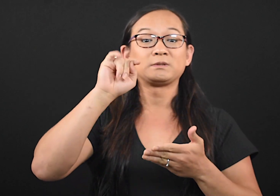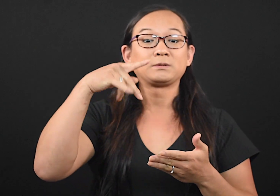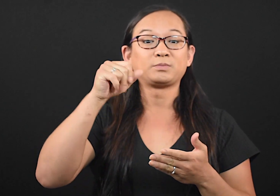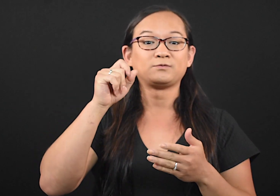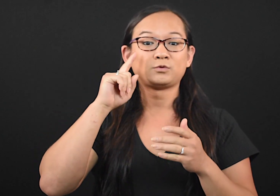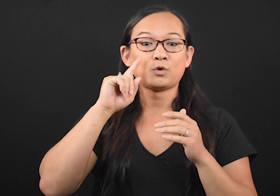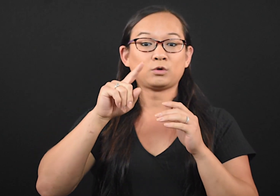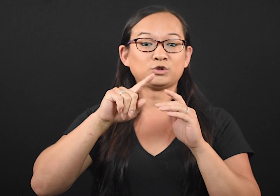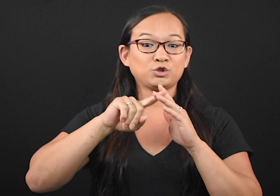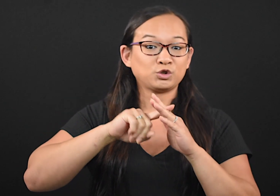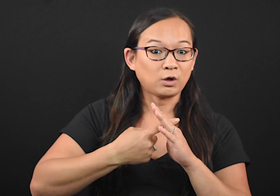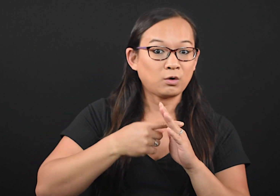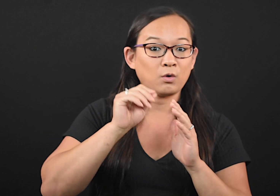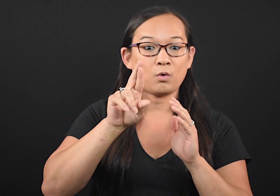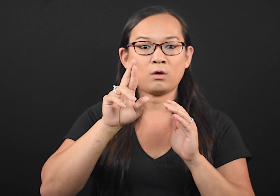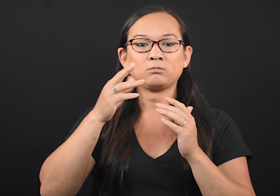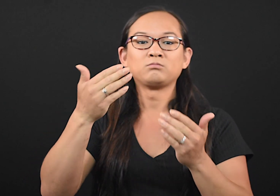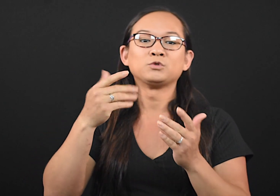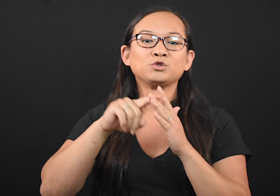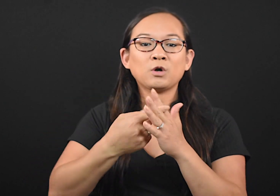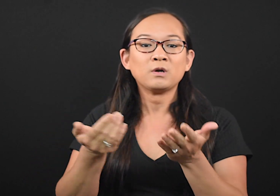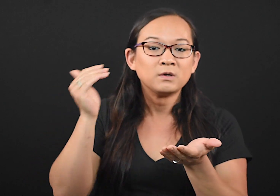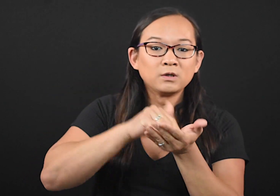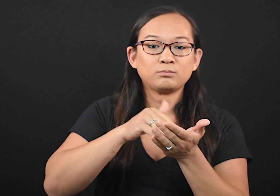Helpful tips for starting or restarting breastfeeding